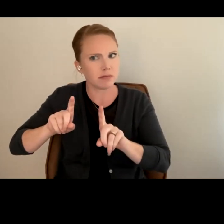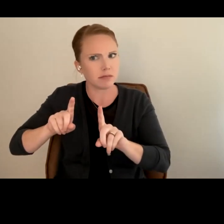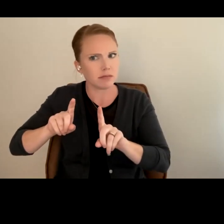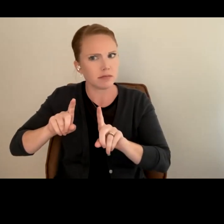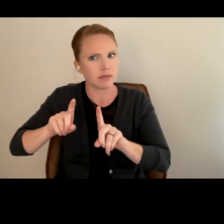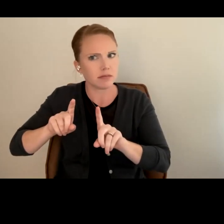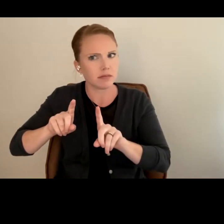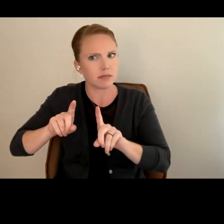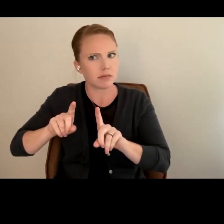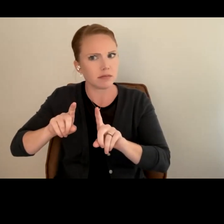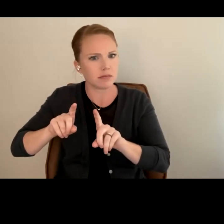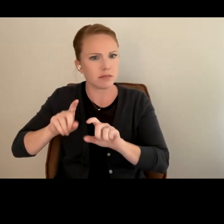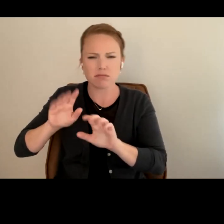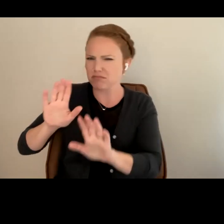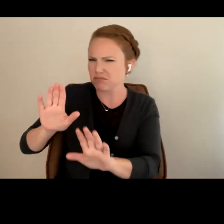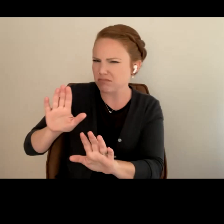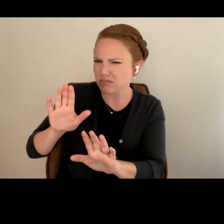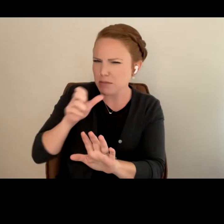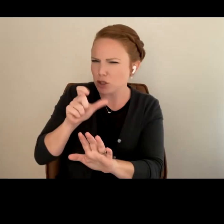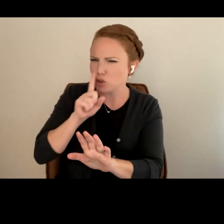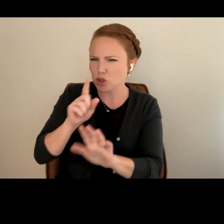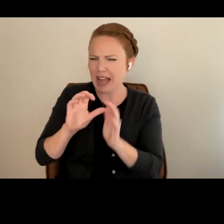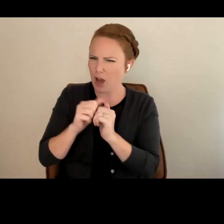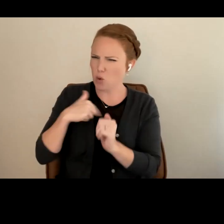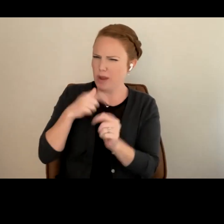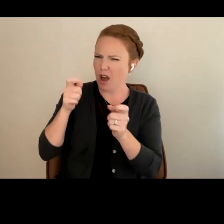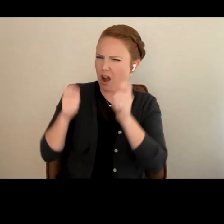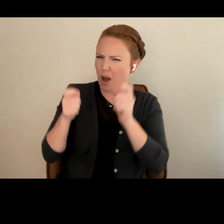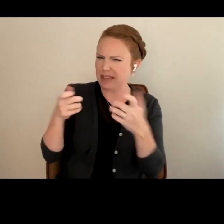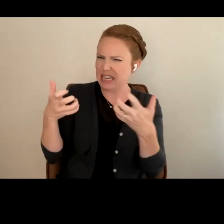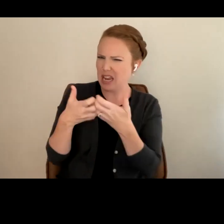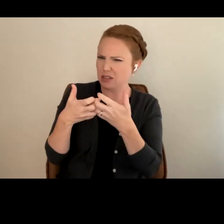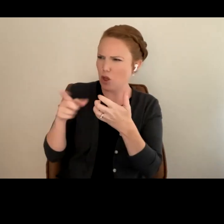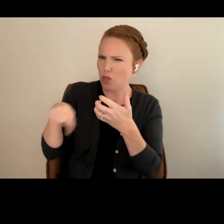I guess I'm not sure just how can we accommodate the vendors? If you could clarify that.